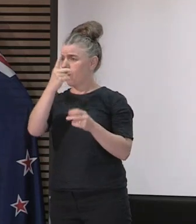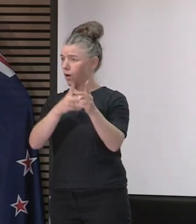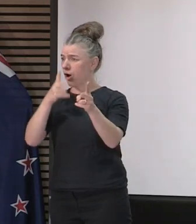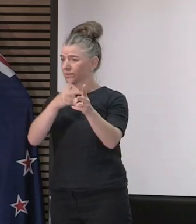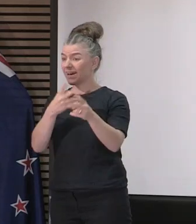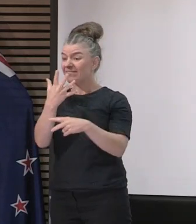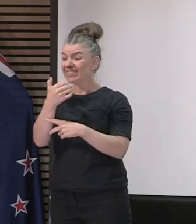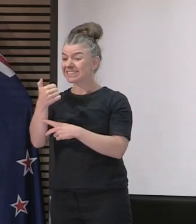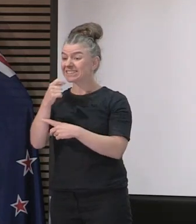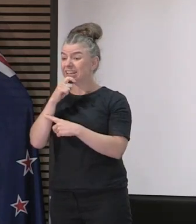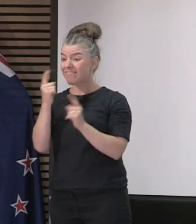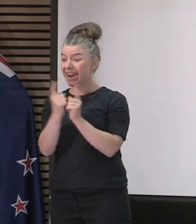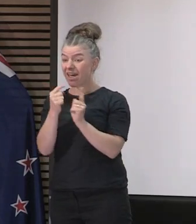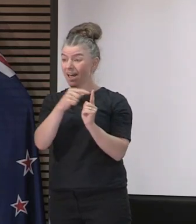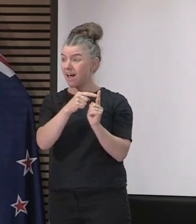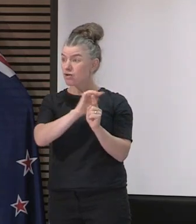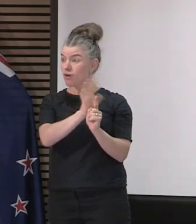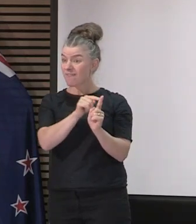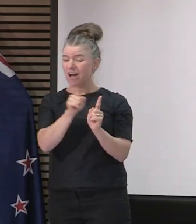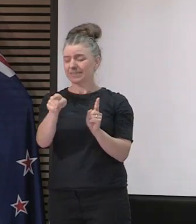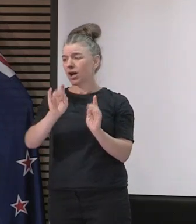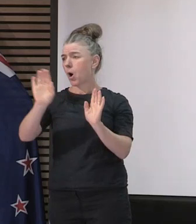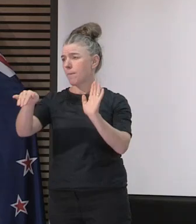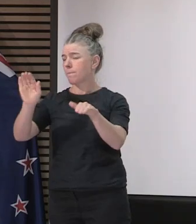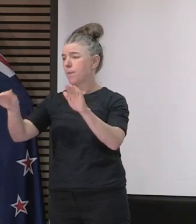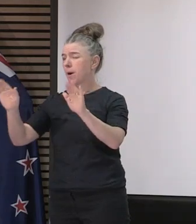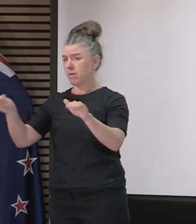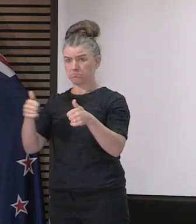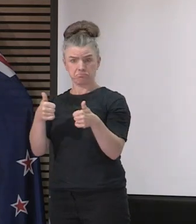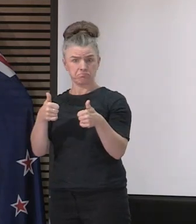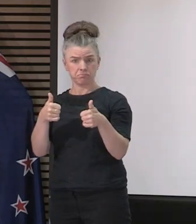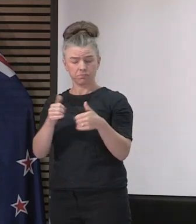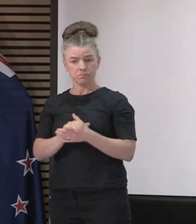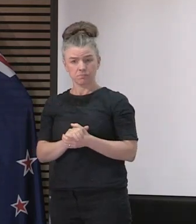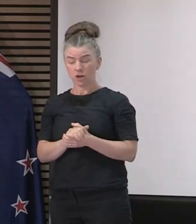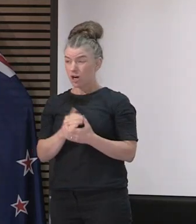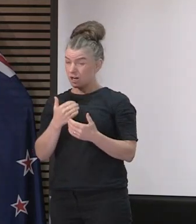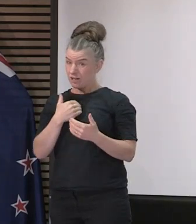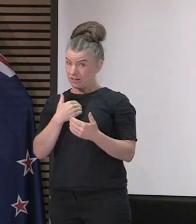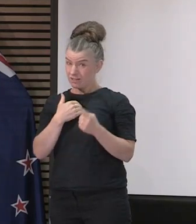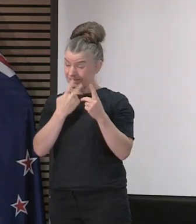Approach to head off risk of further transmission is the right approach and this is what we have done where we